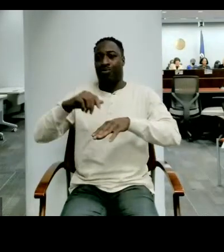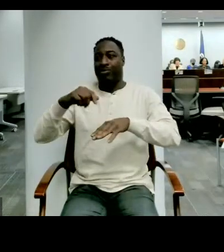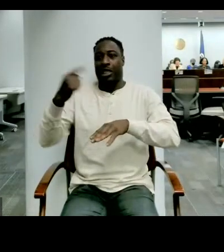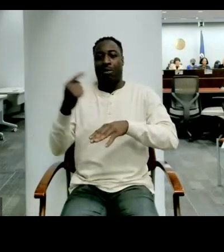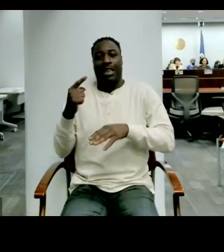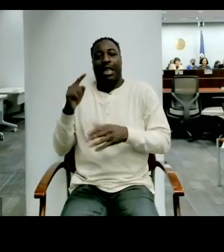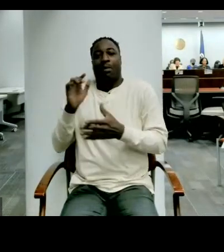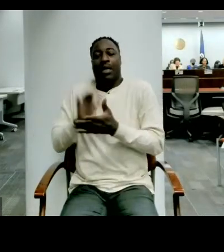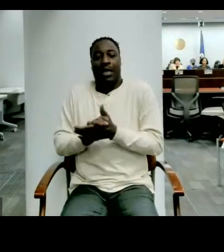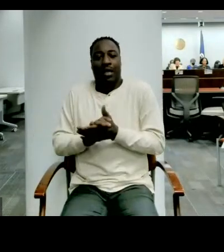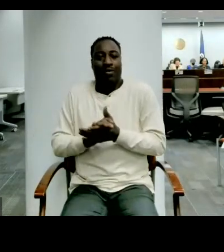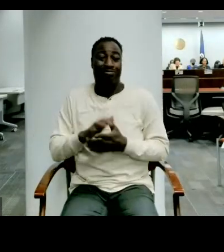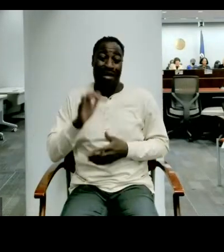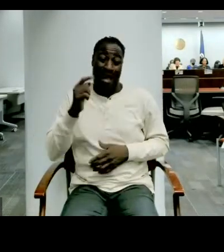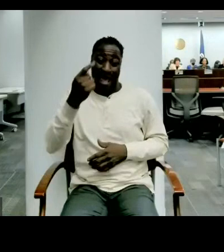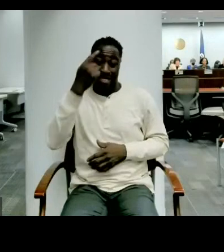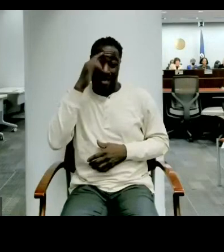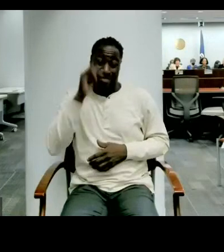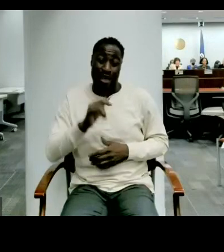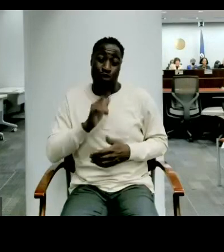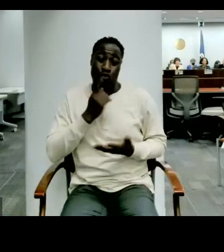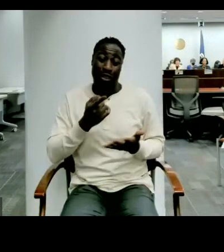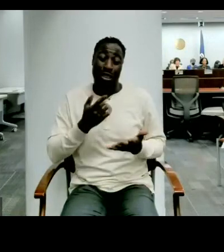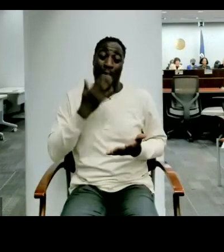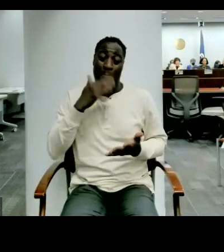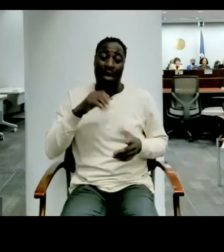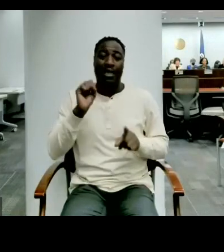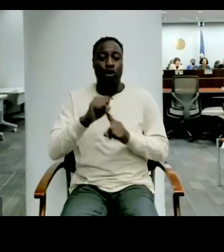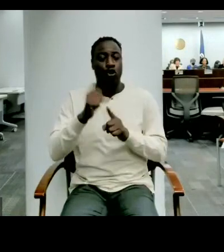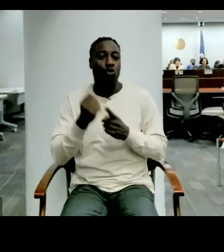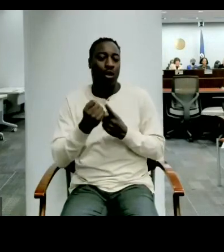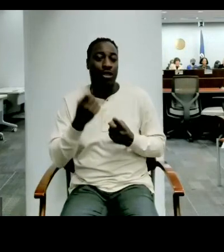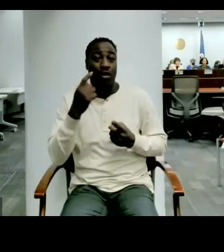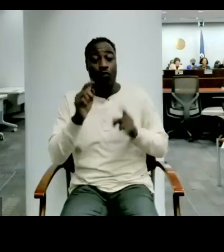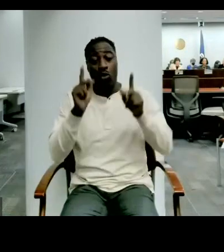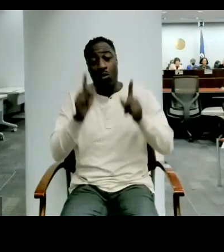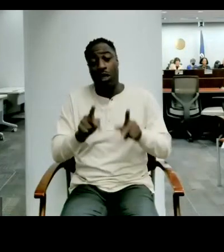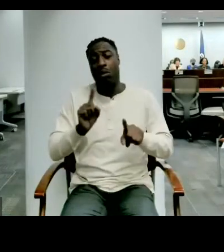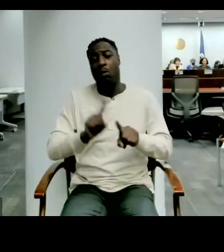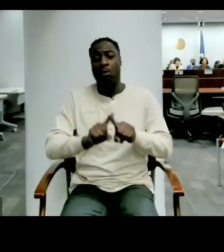And I think that's an unfortunate situation to put people in, but just because they